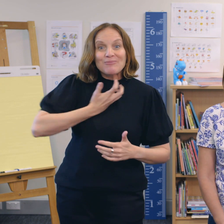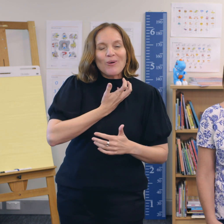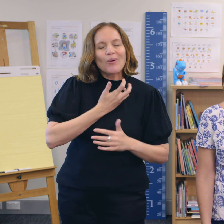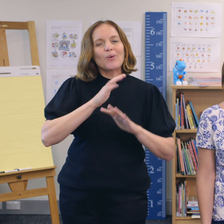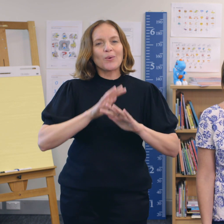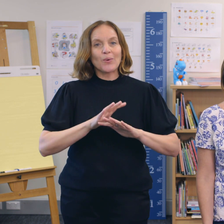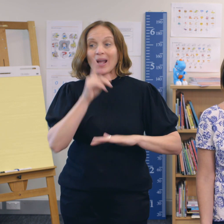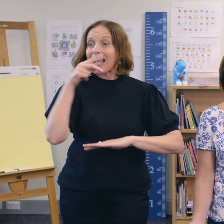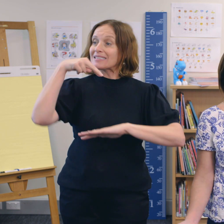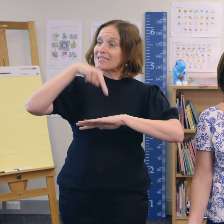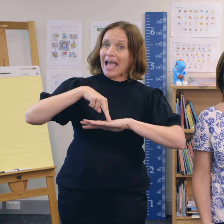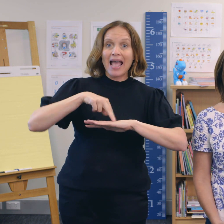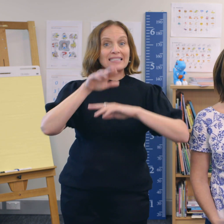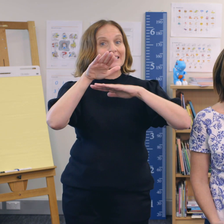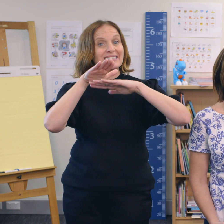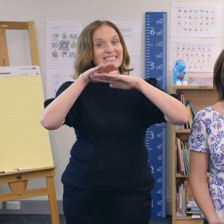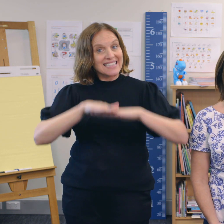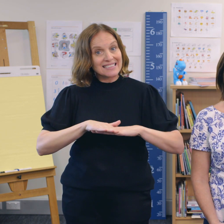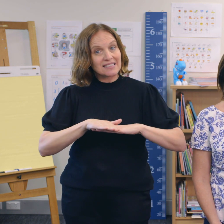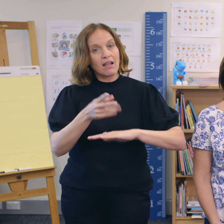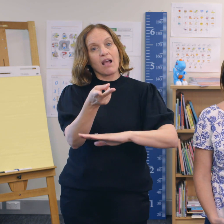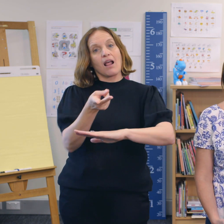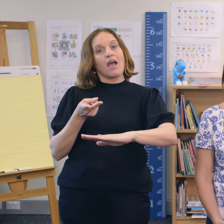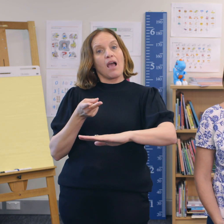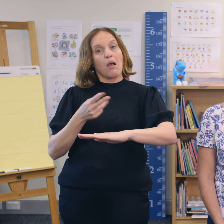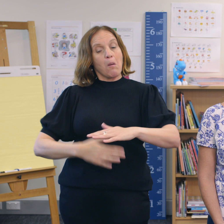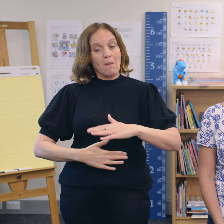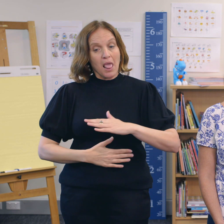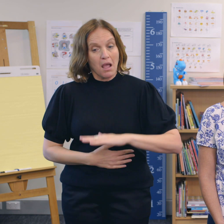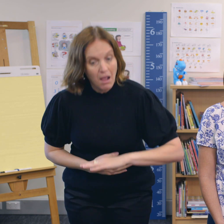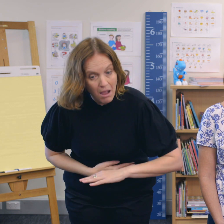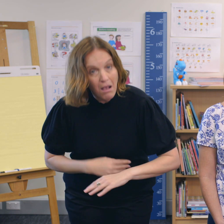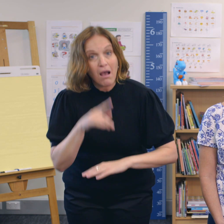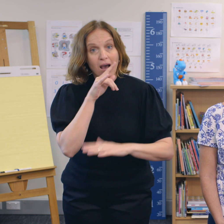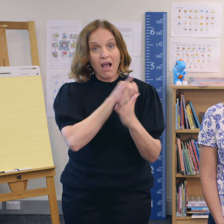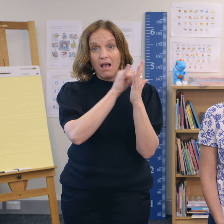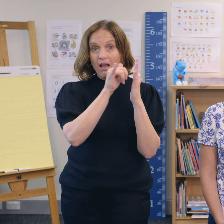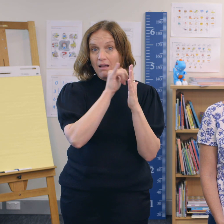You can stand, sit, lie on your back or your belly.